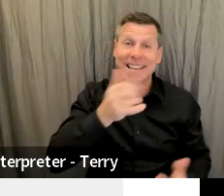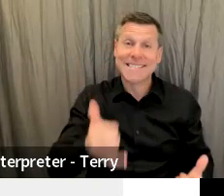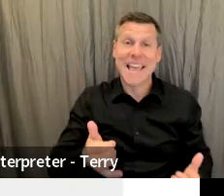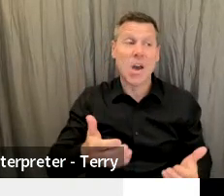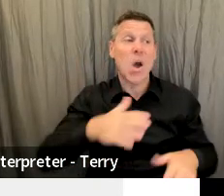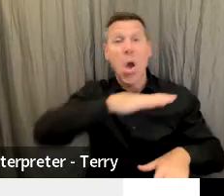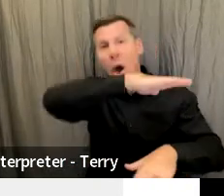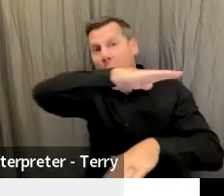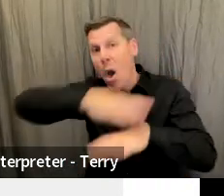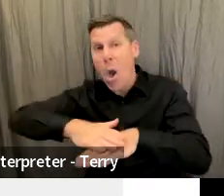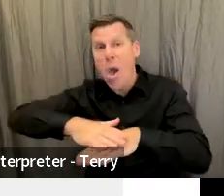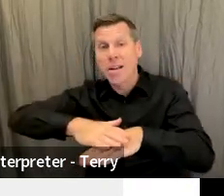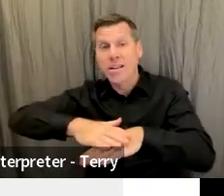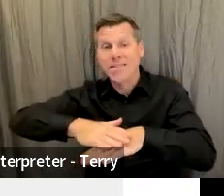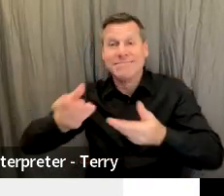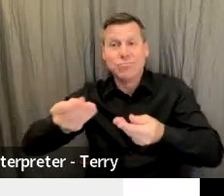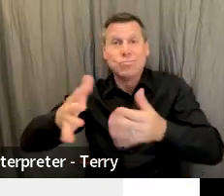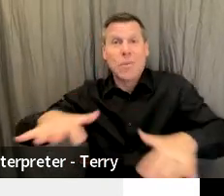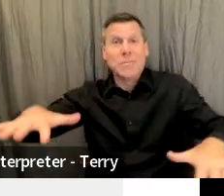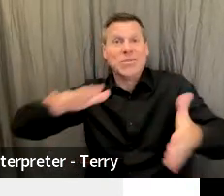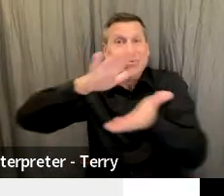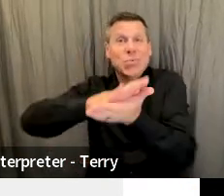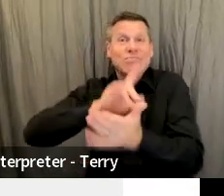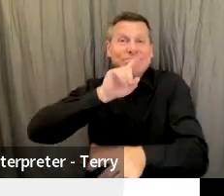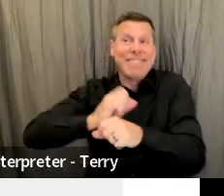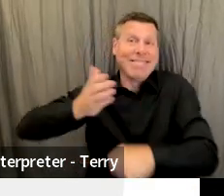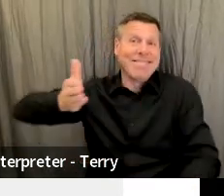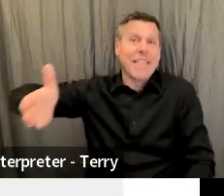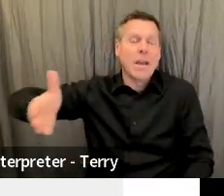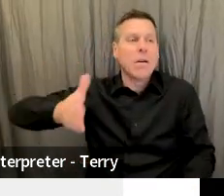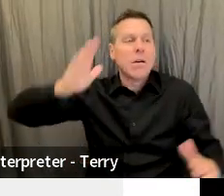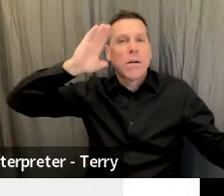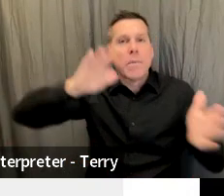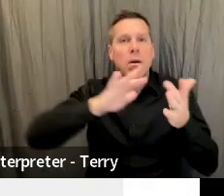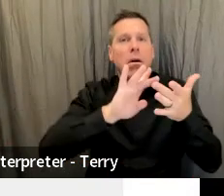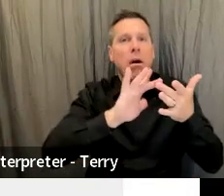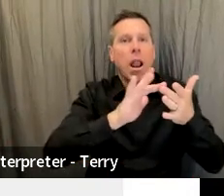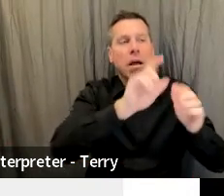and so we wanted to make sure that we provided a resource so that everyone could get started off on the right foot.